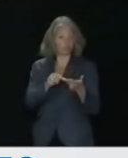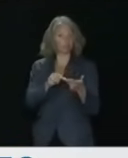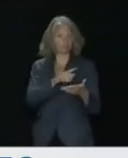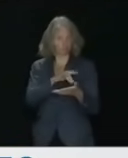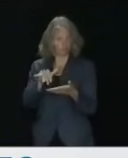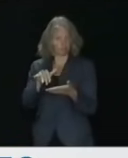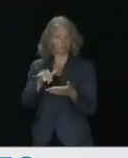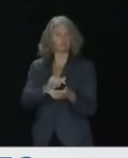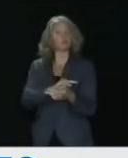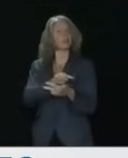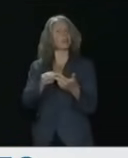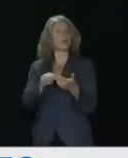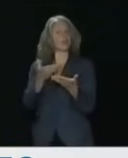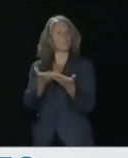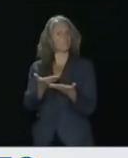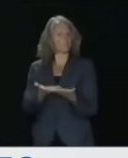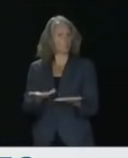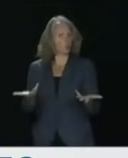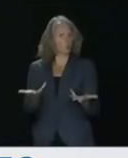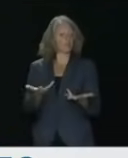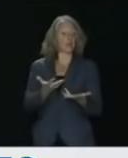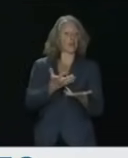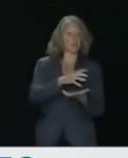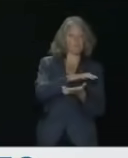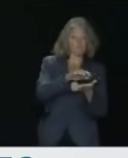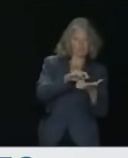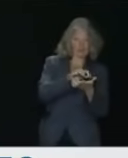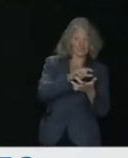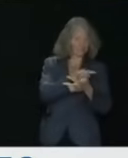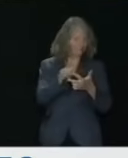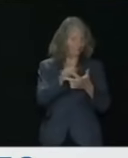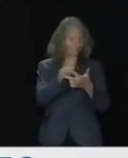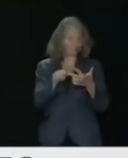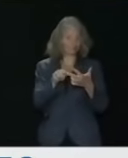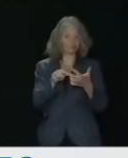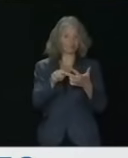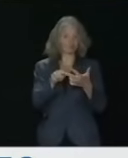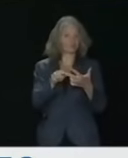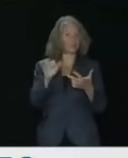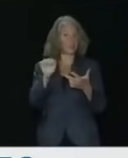AND AS WELL AS FROM A SPANISH